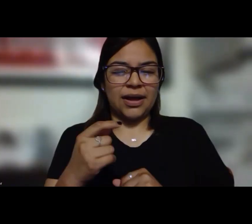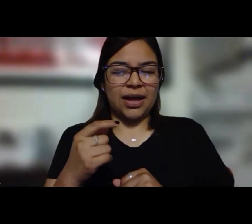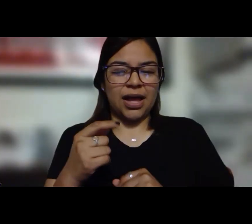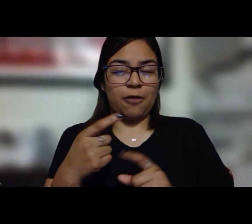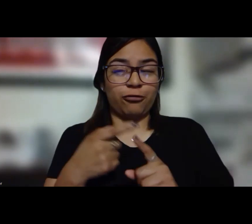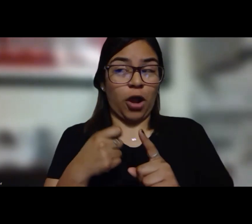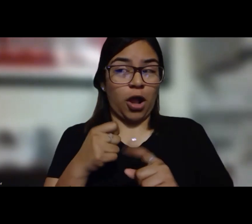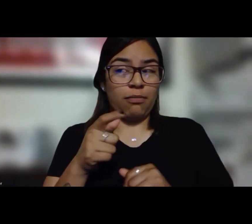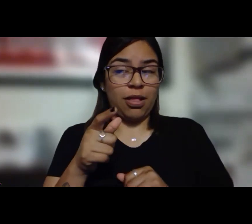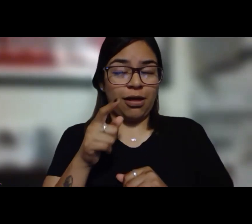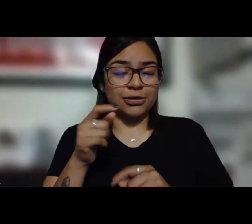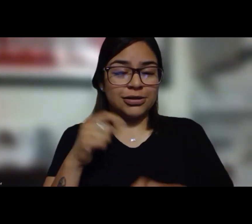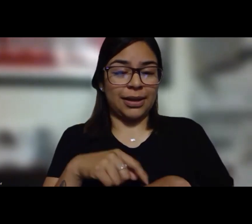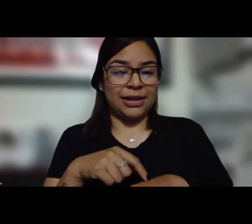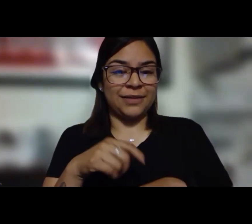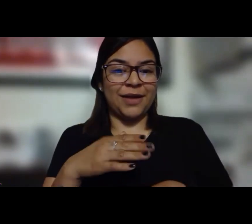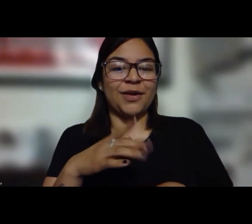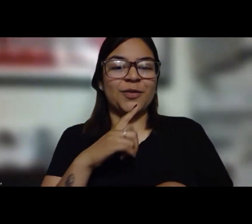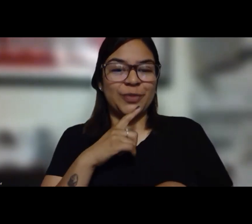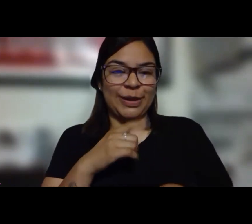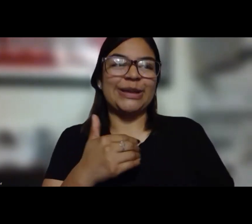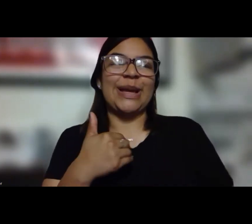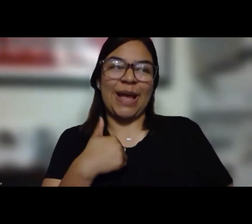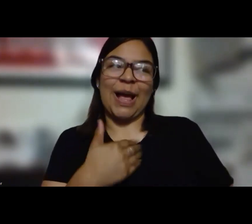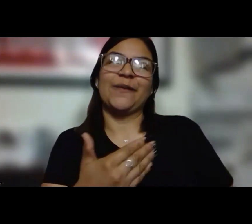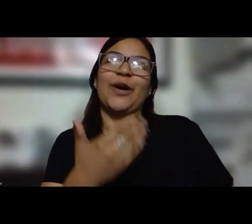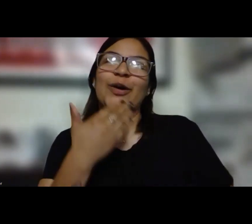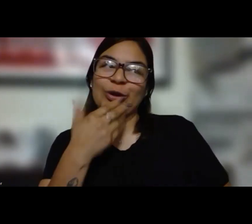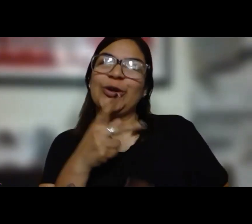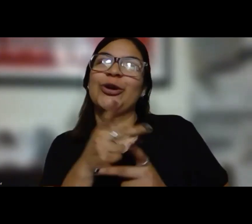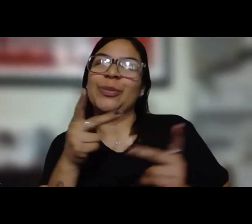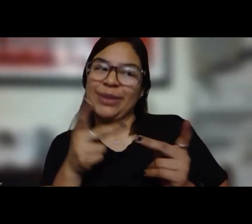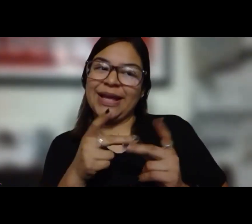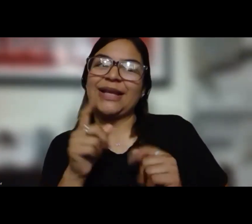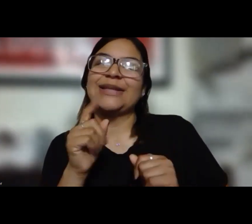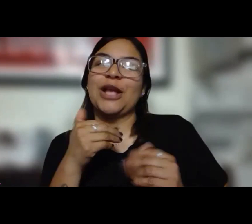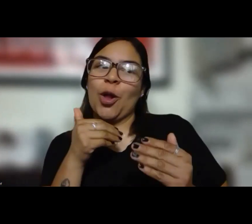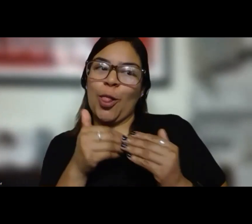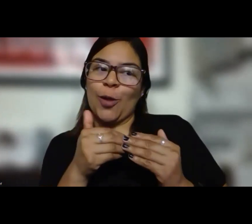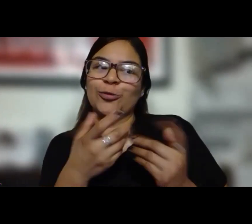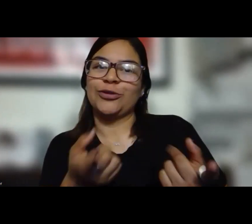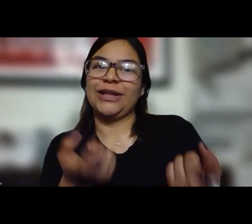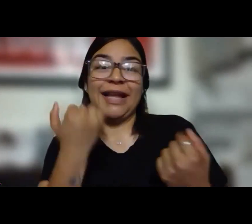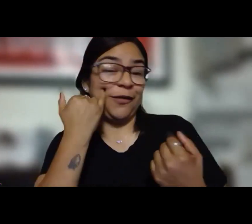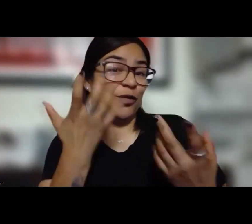have a really tasty place to eat here if you all want to come in person um we had great